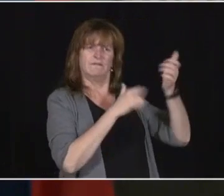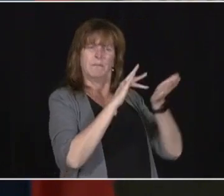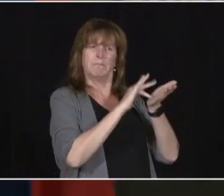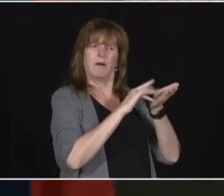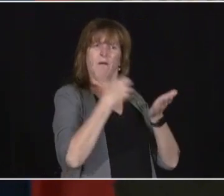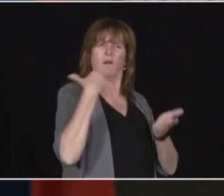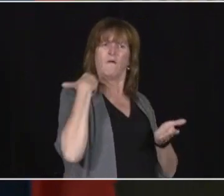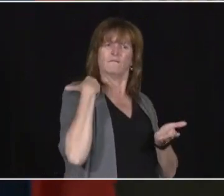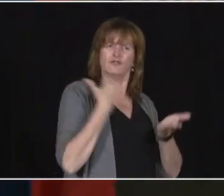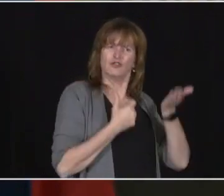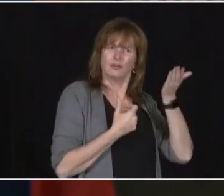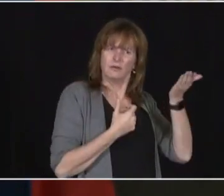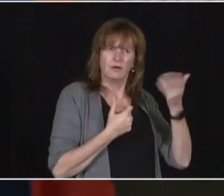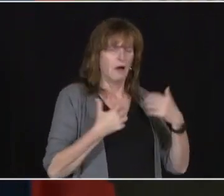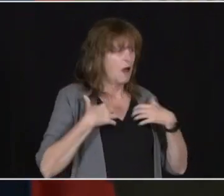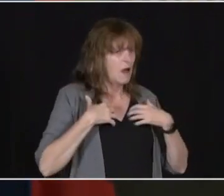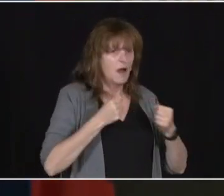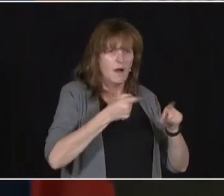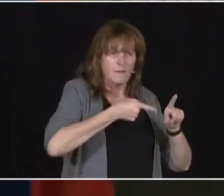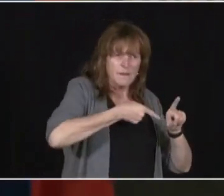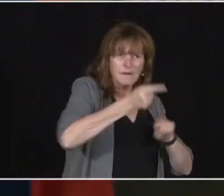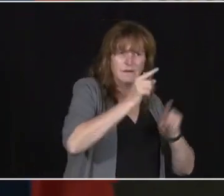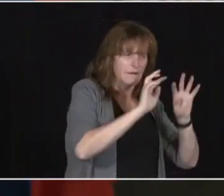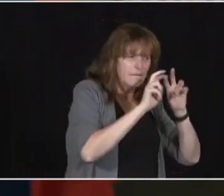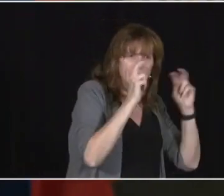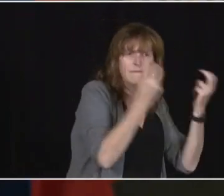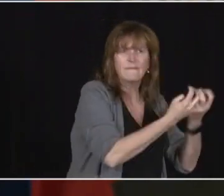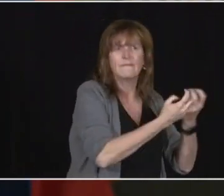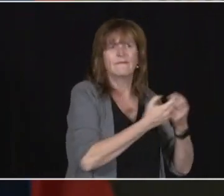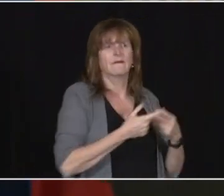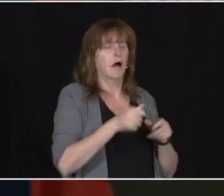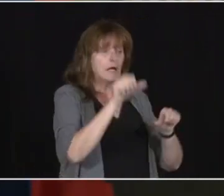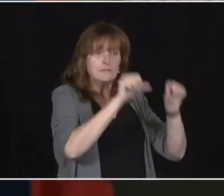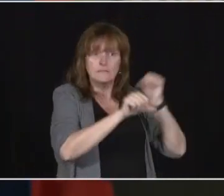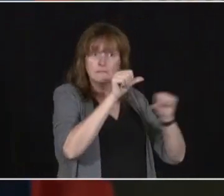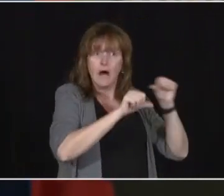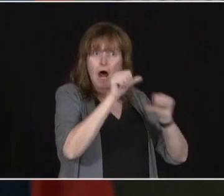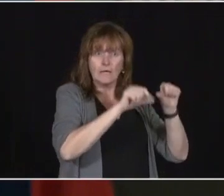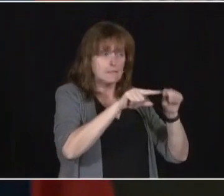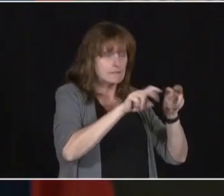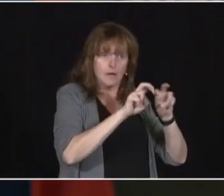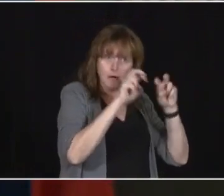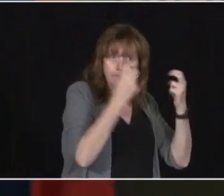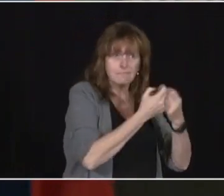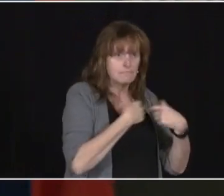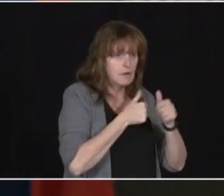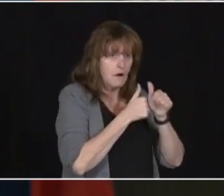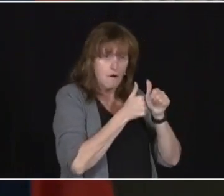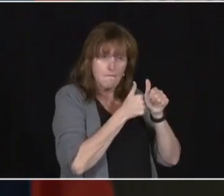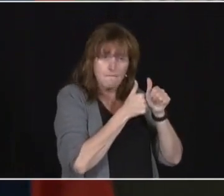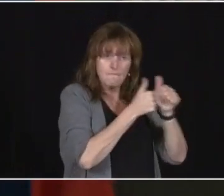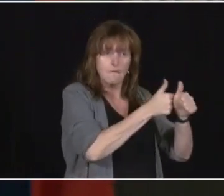Again, have to follow the advice of the chief medical officer, and a science. That's what I'm sticking with.